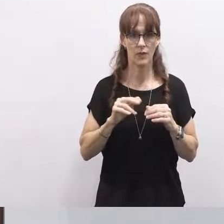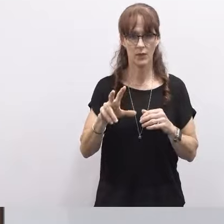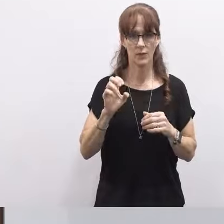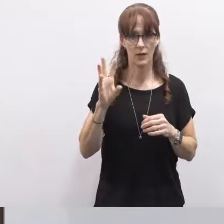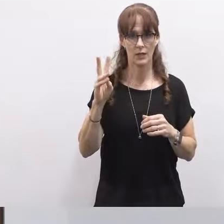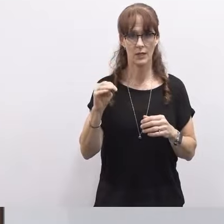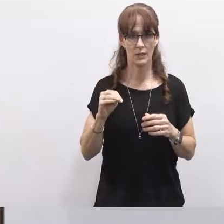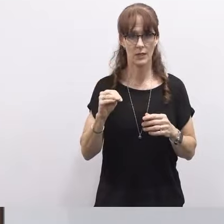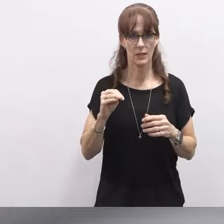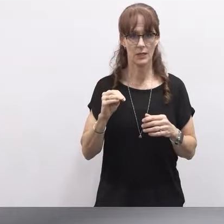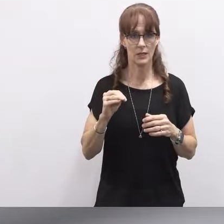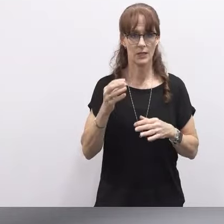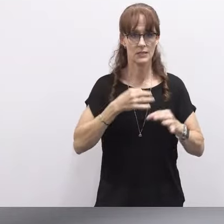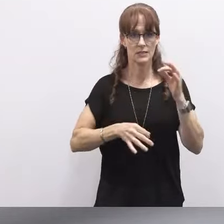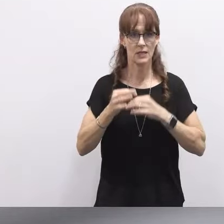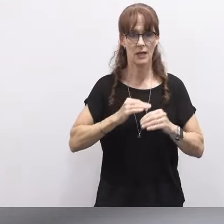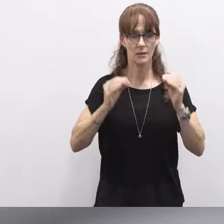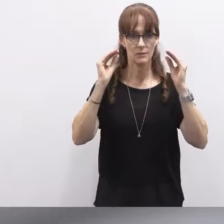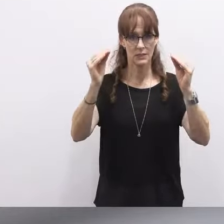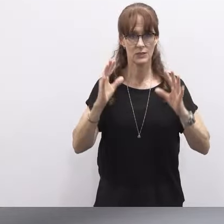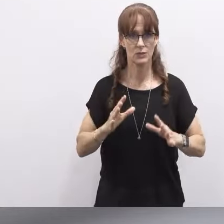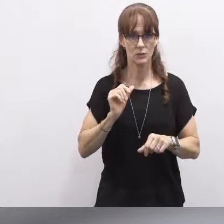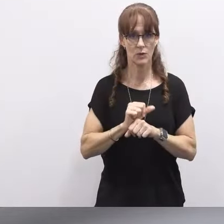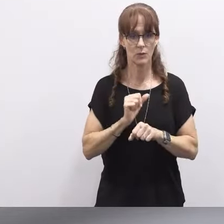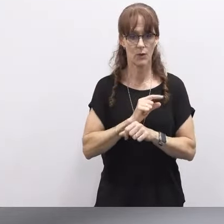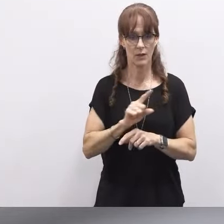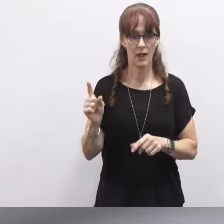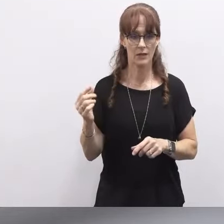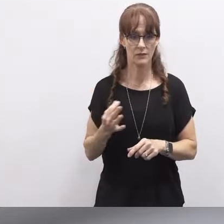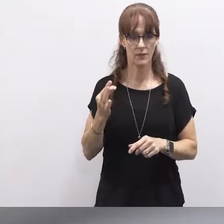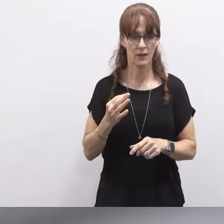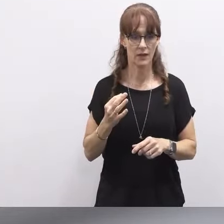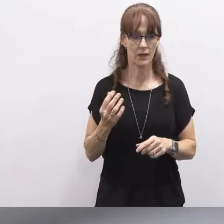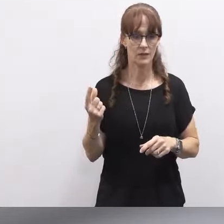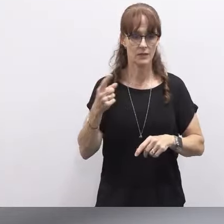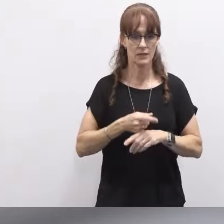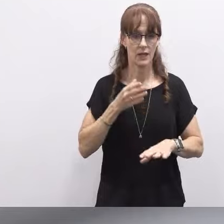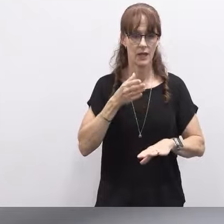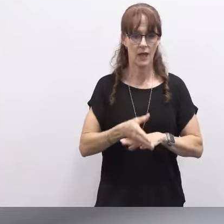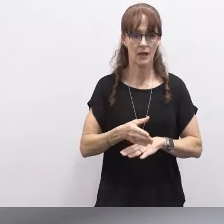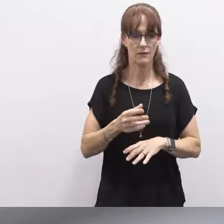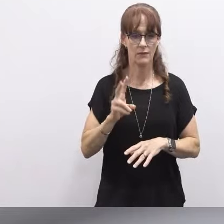of our substitute teachers who worked last Friday, the day after Veteran's Day, a very high need.